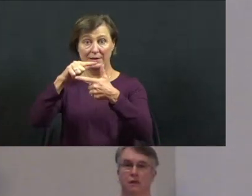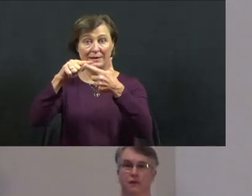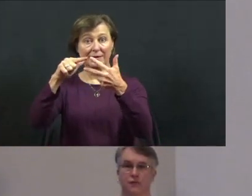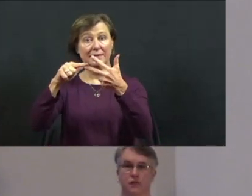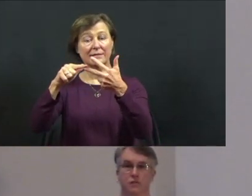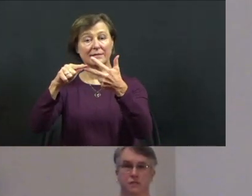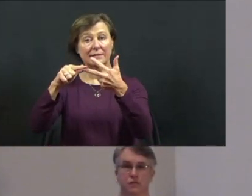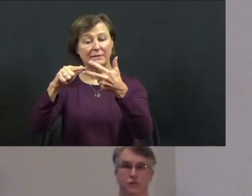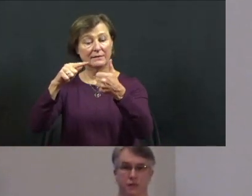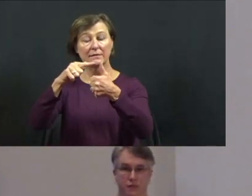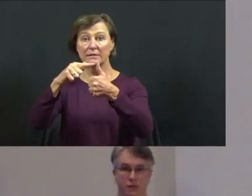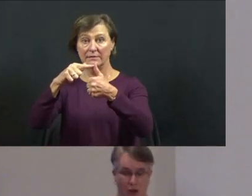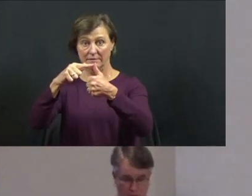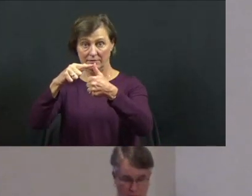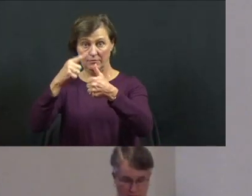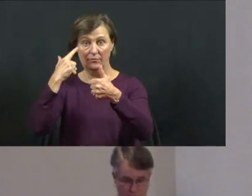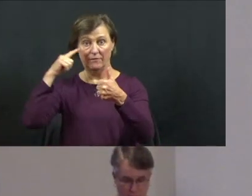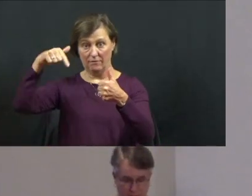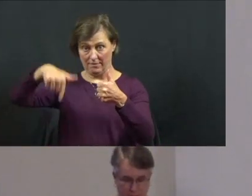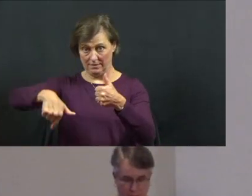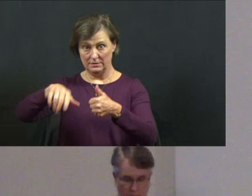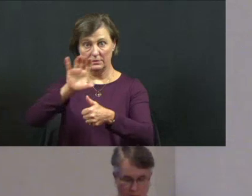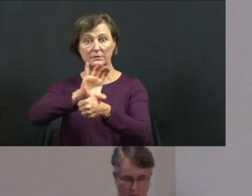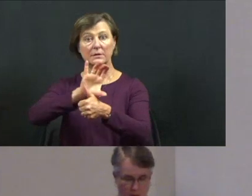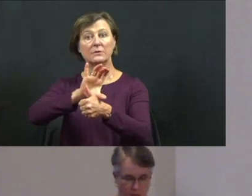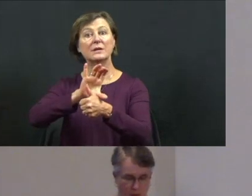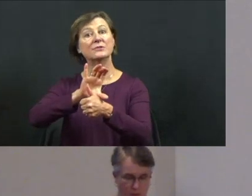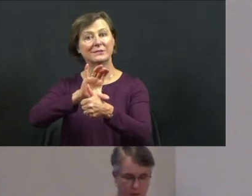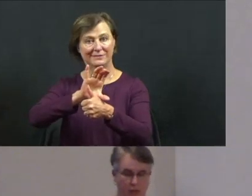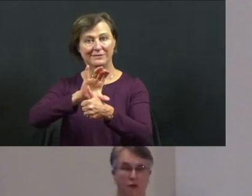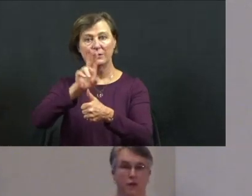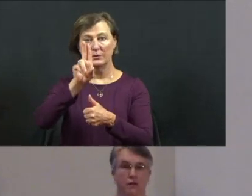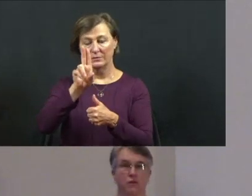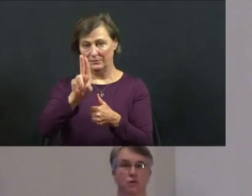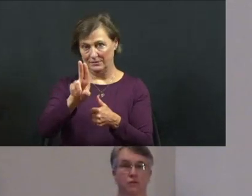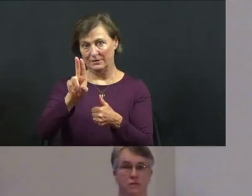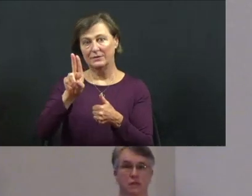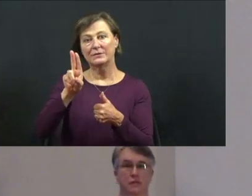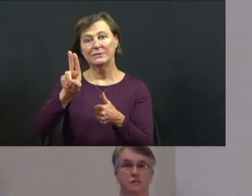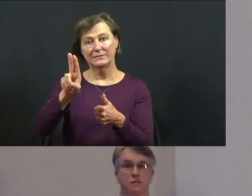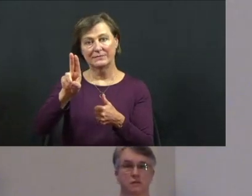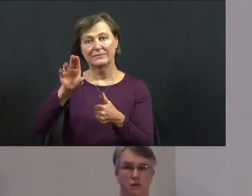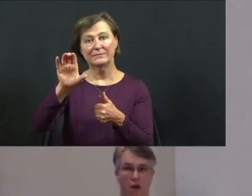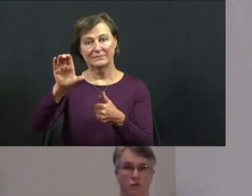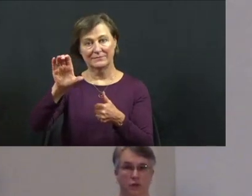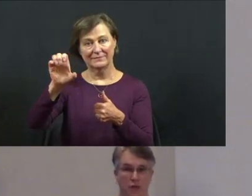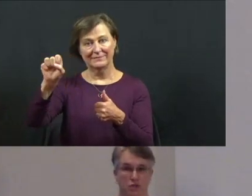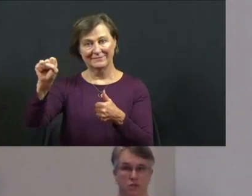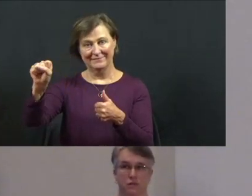The first is for this congregation, the Unitarian Universalist Congregation